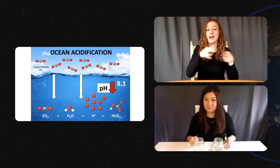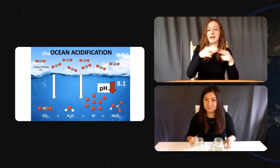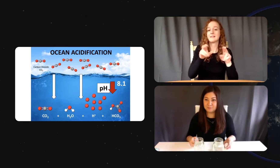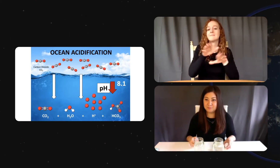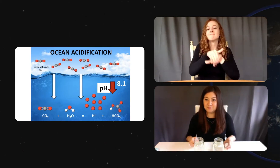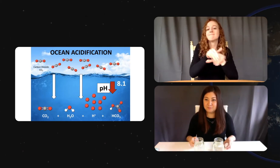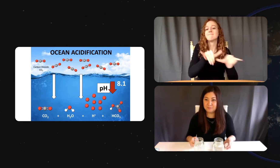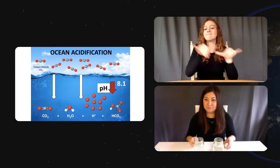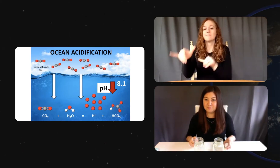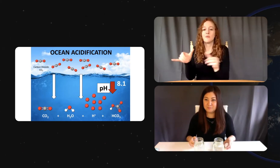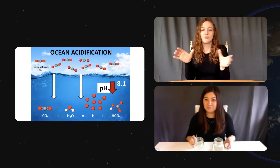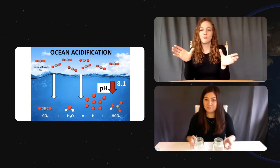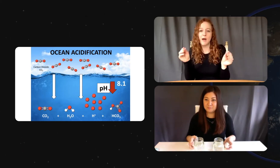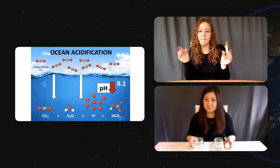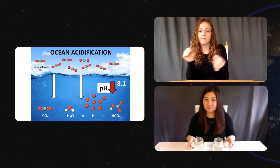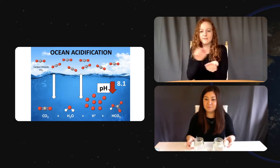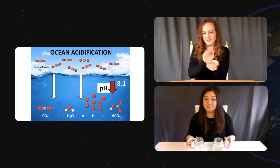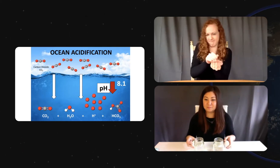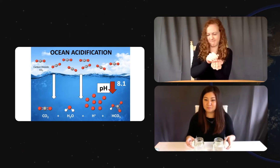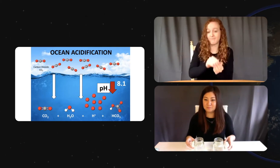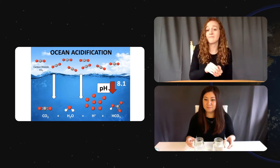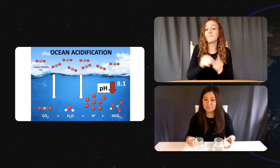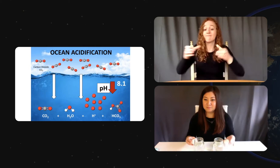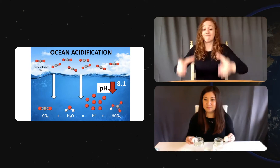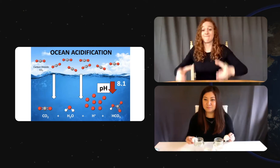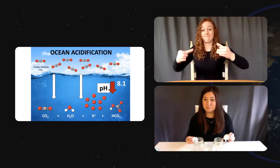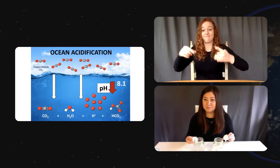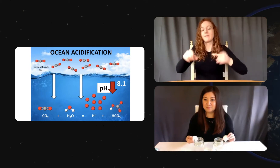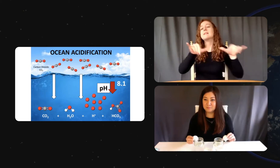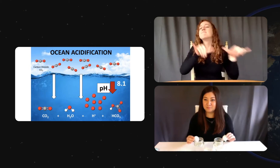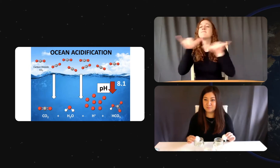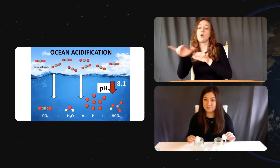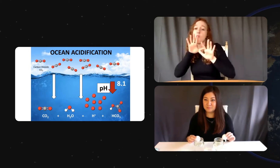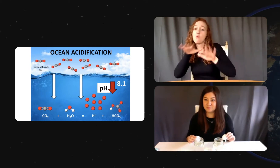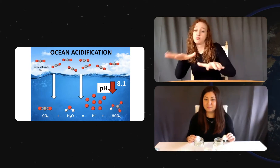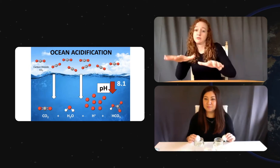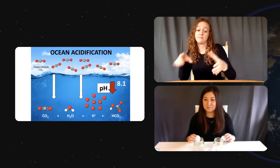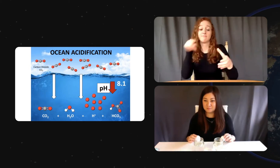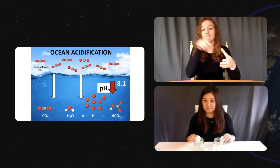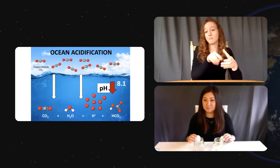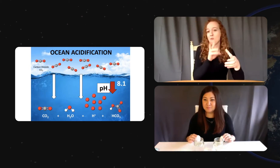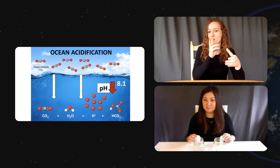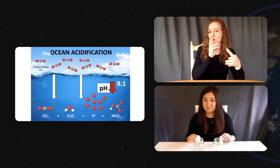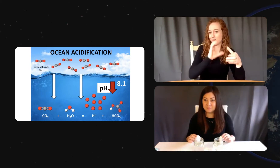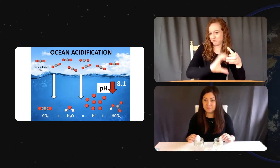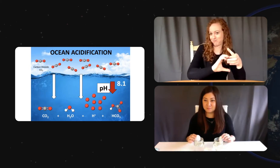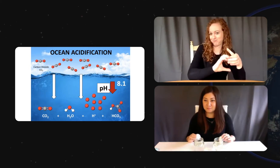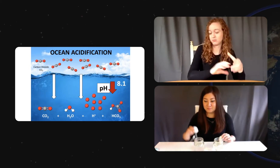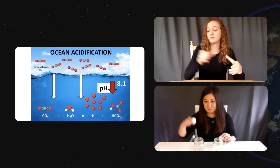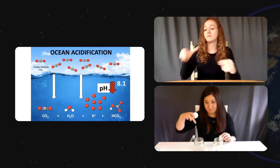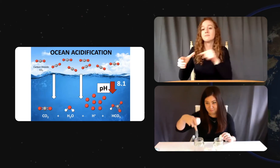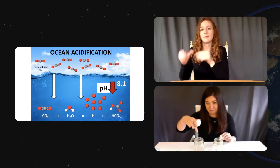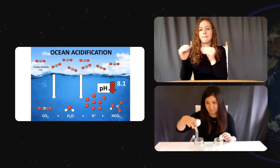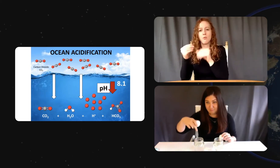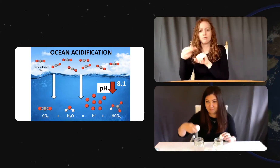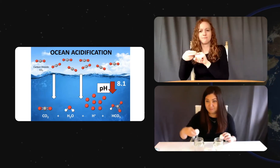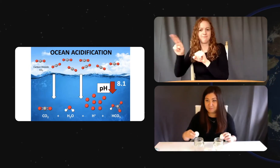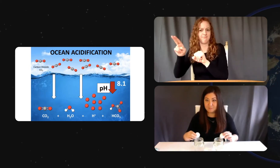So, we'll just call the egg like a crab. The liquid is like the ocean.